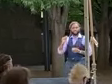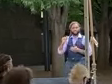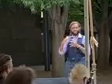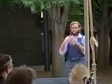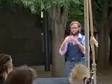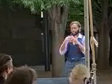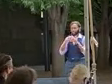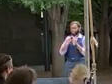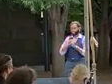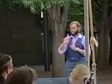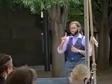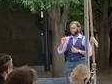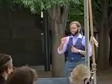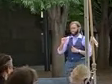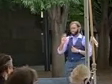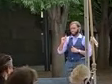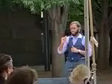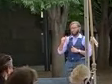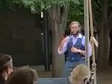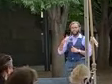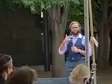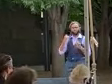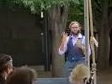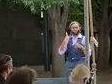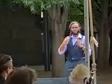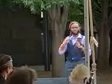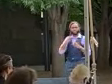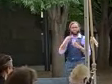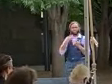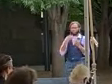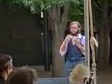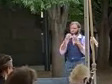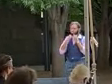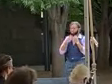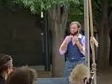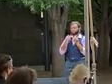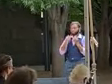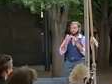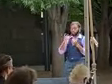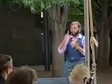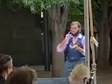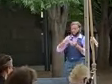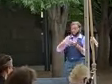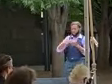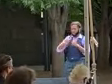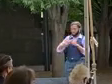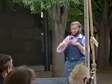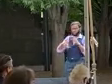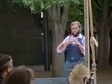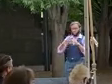And I think a lot of people don't appreciate how the world existed or what it was like before the ADA was enacted.